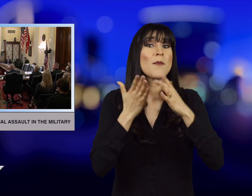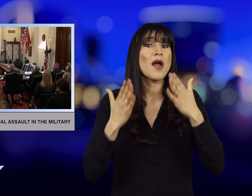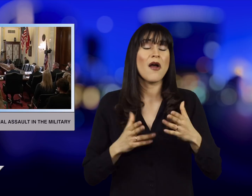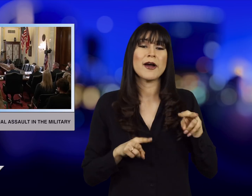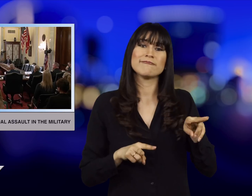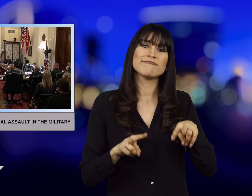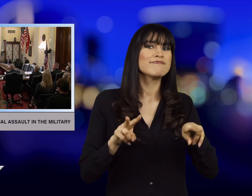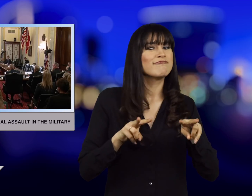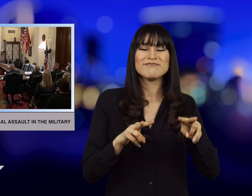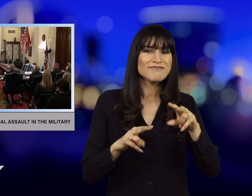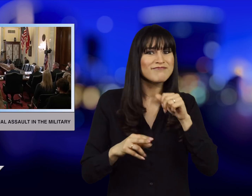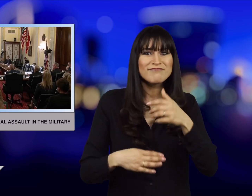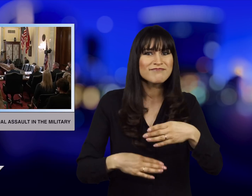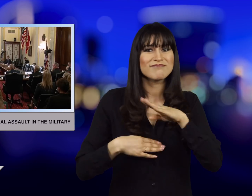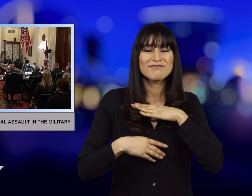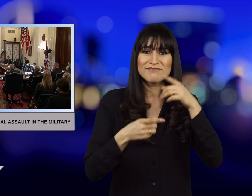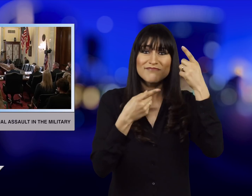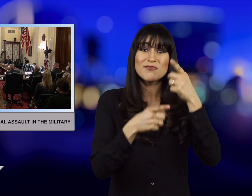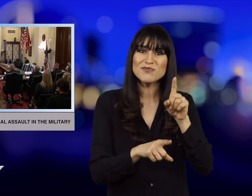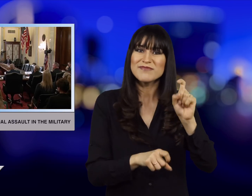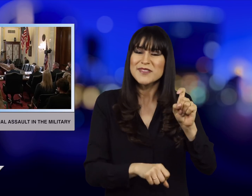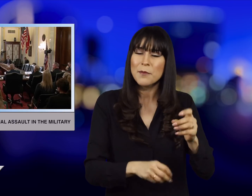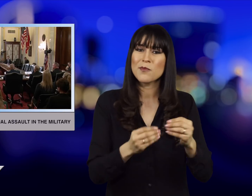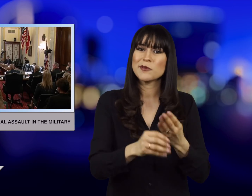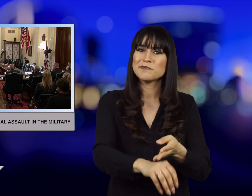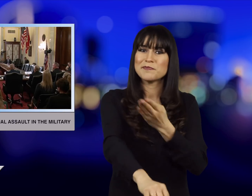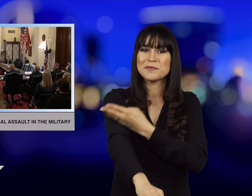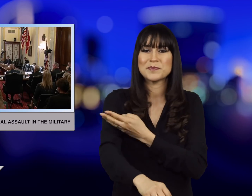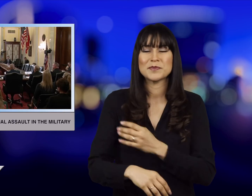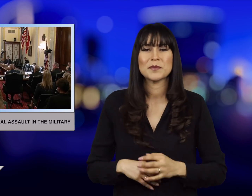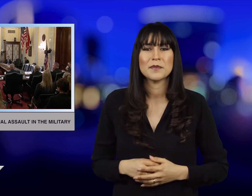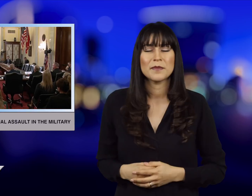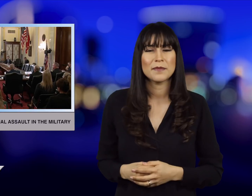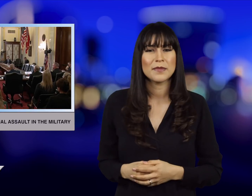But lawmakers agree more work needs to be done.